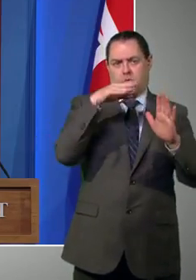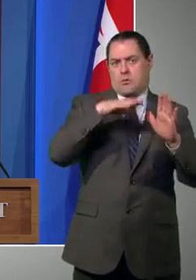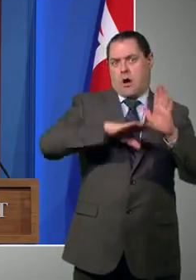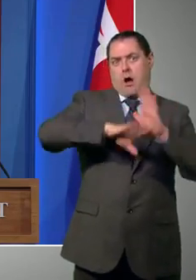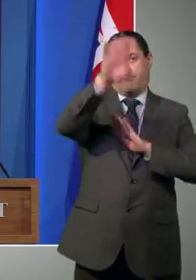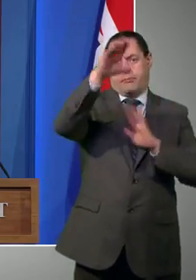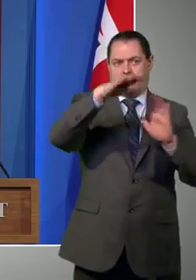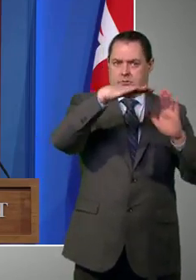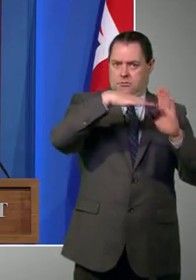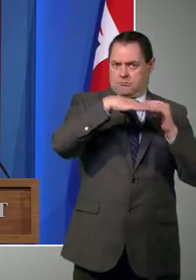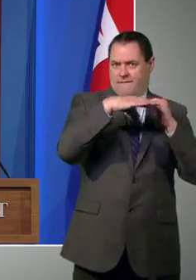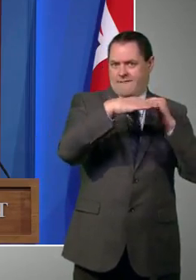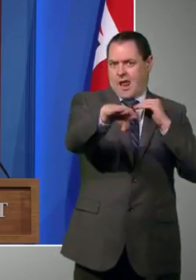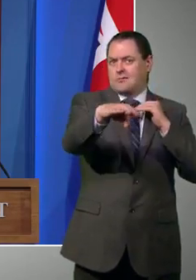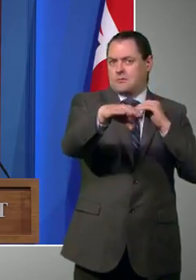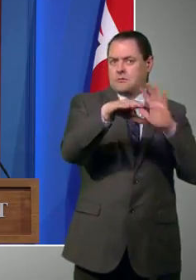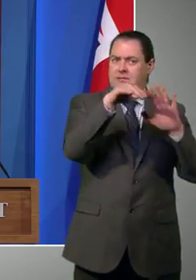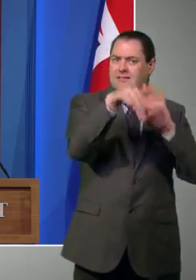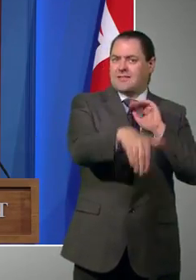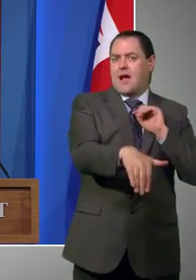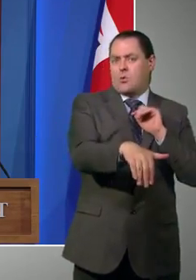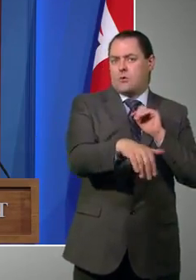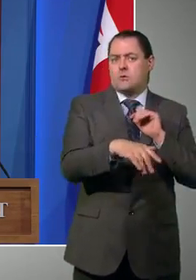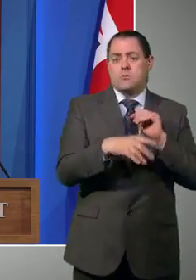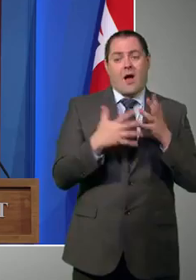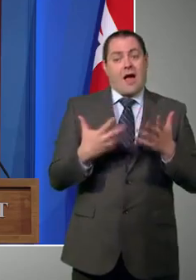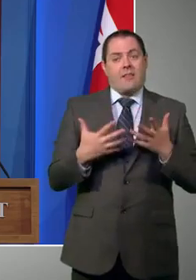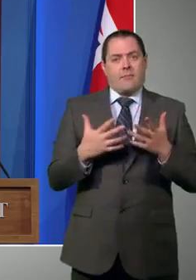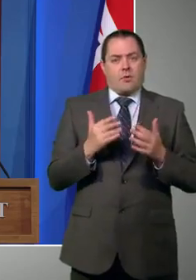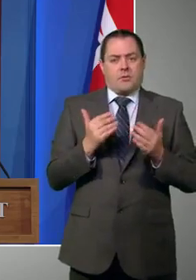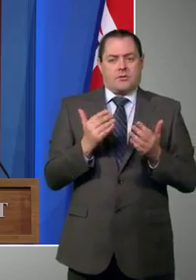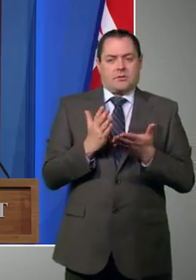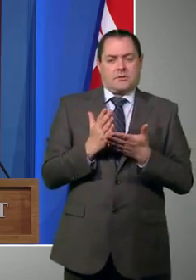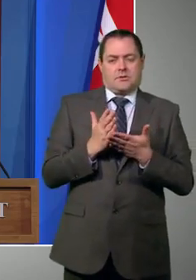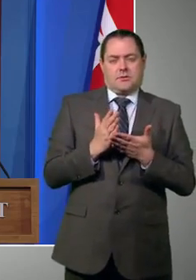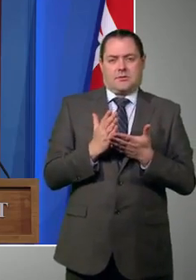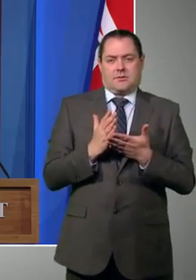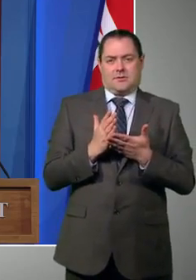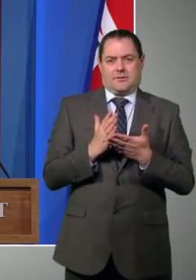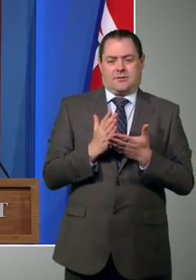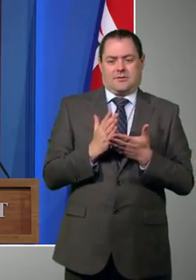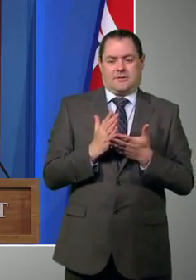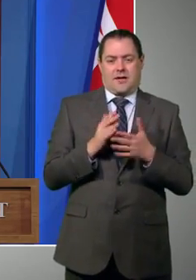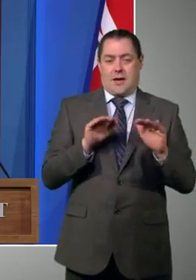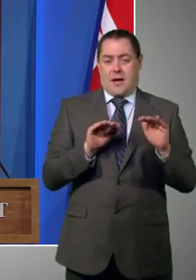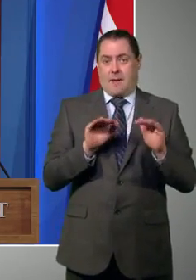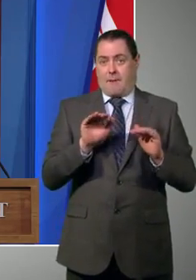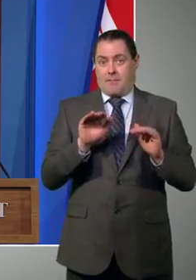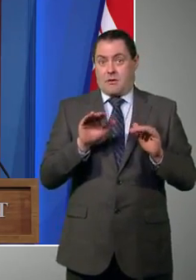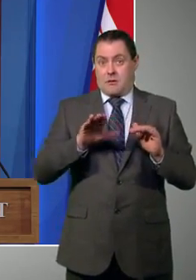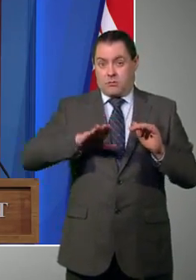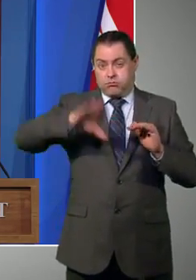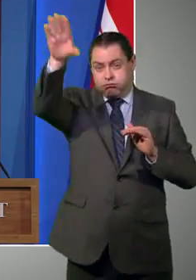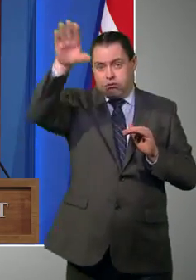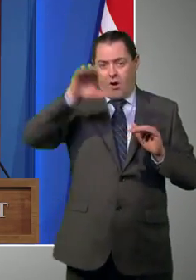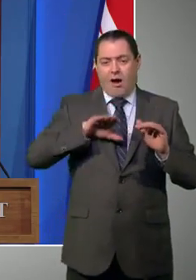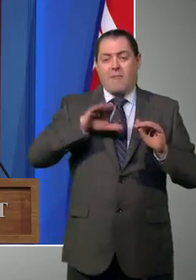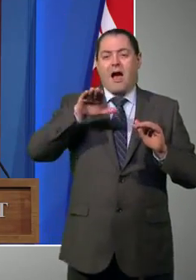really really just on the cusp at the moment If we see cases rise, we're not clear yet quite